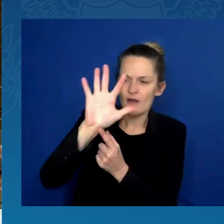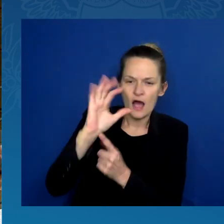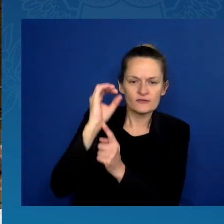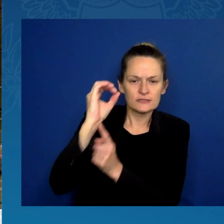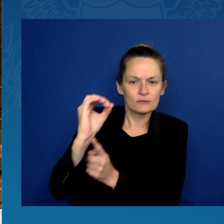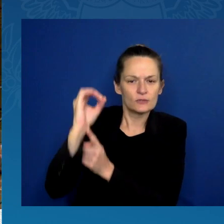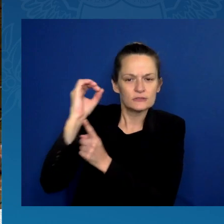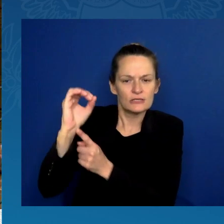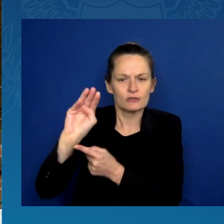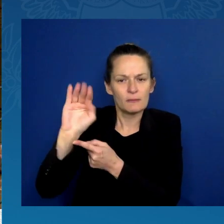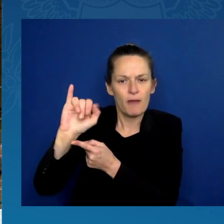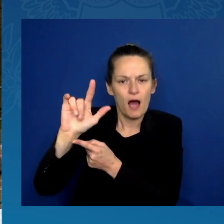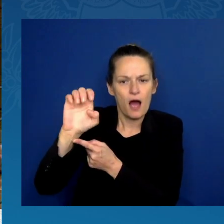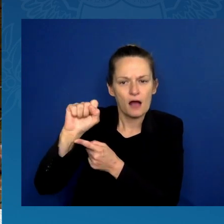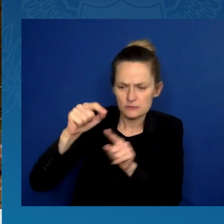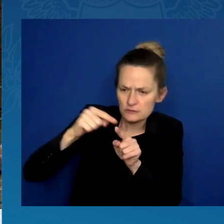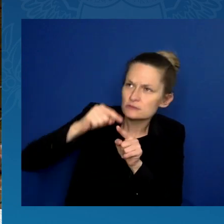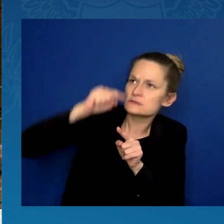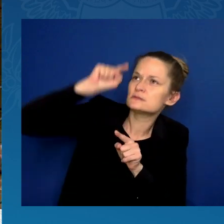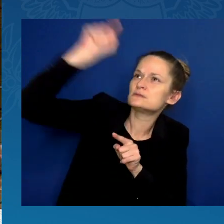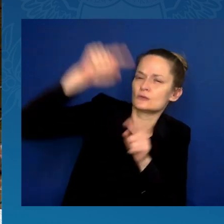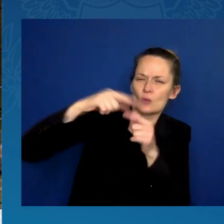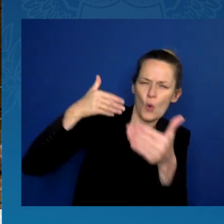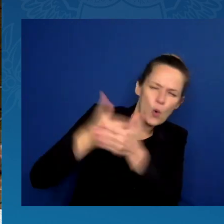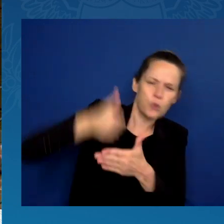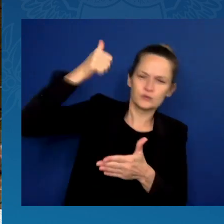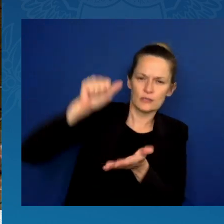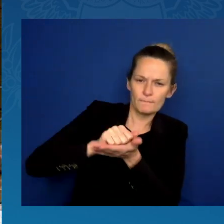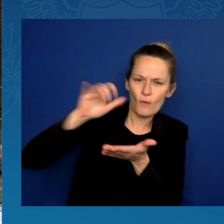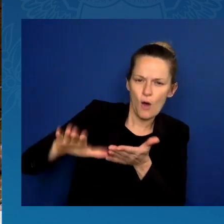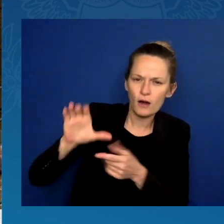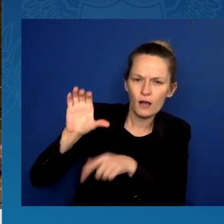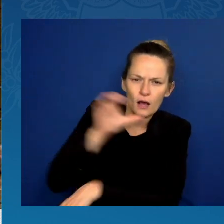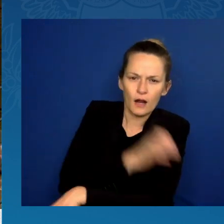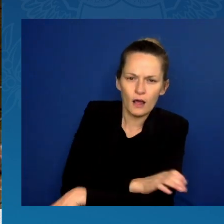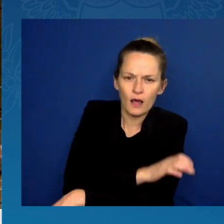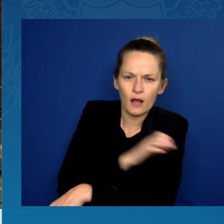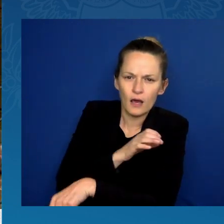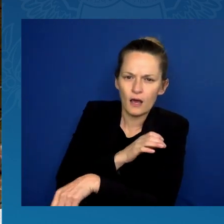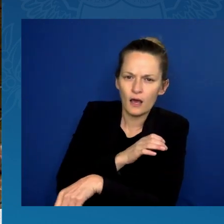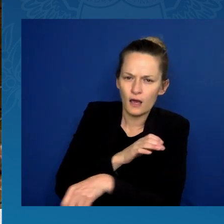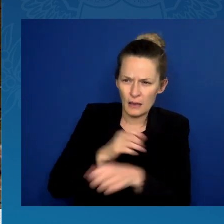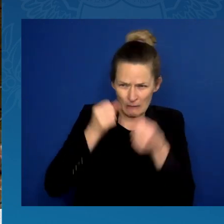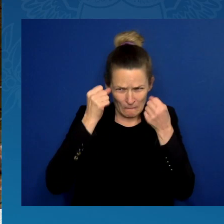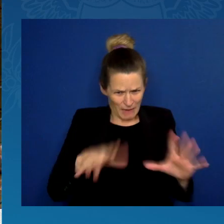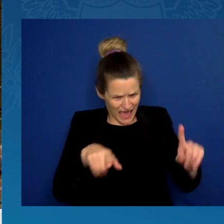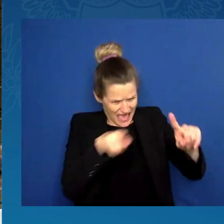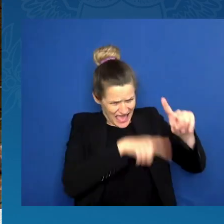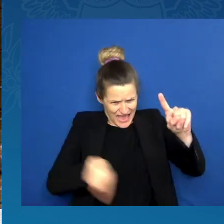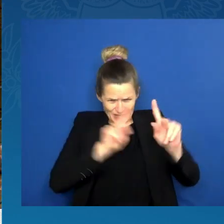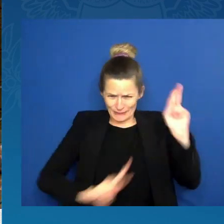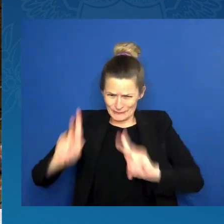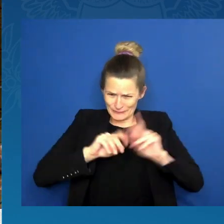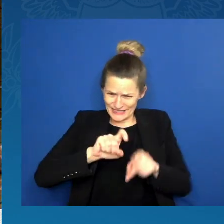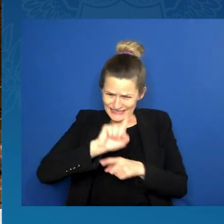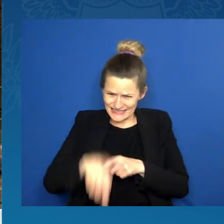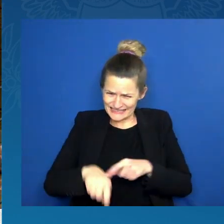We know many cannot make that trip. We also know that Republican leaders in Texas have vowed to come back in 2023